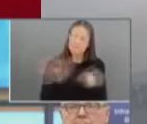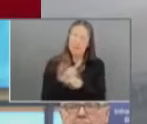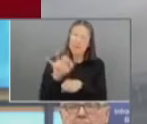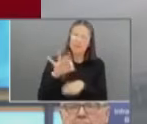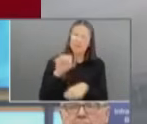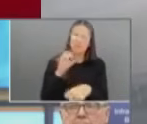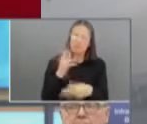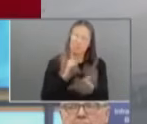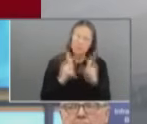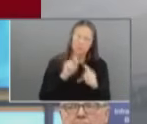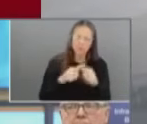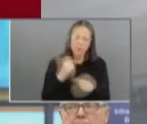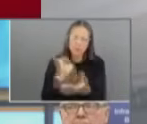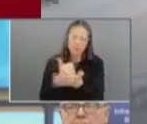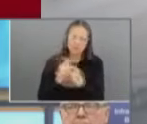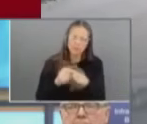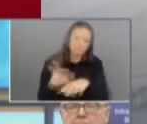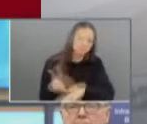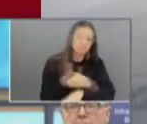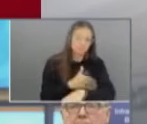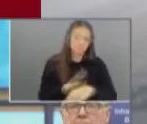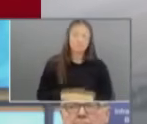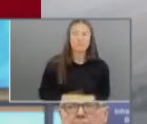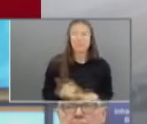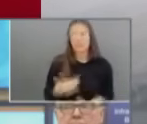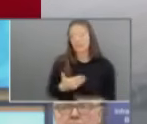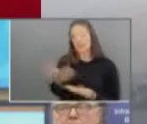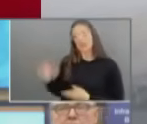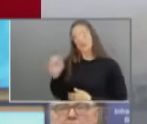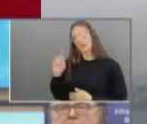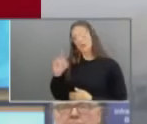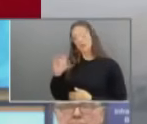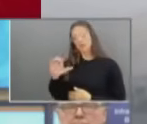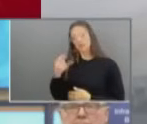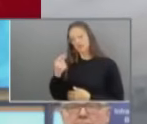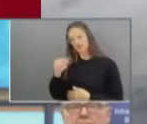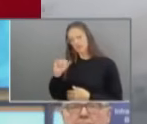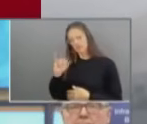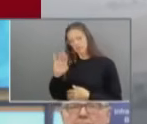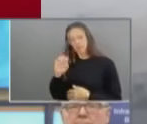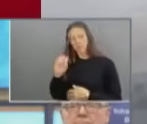SO AGAIN, WE’RE TAKING THIS SERIOUSLY AND WE’RE THROWING EVERY RESOURCE WE HAVE AT IT.